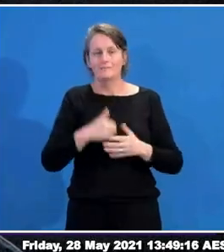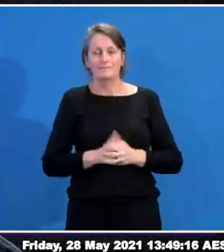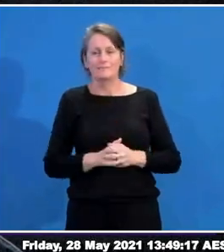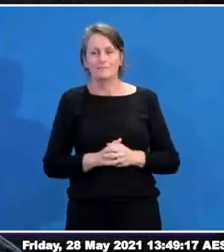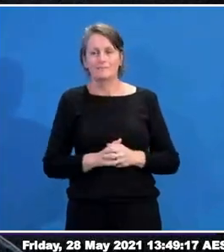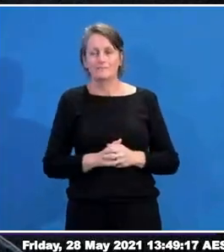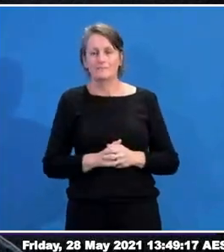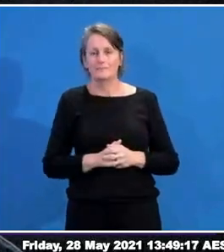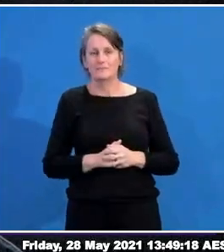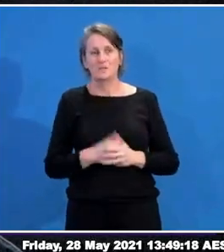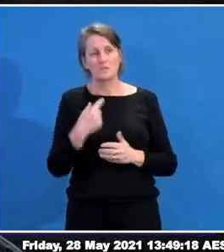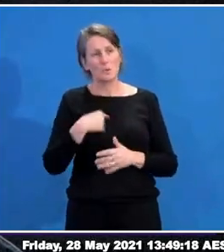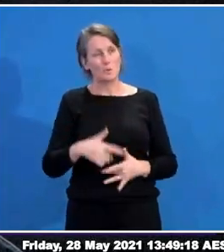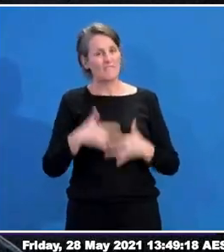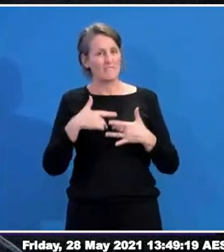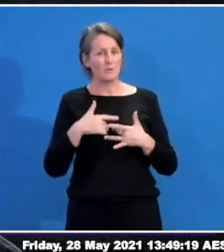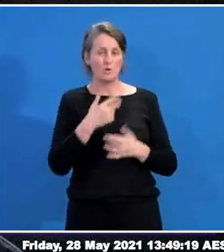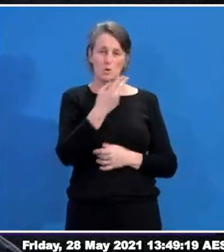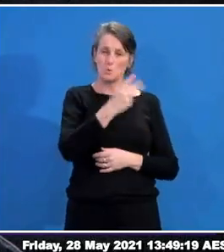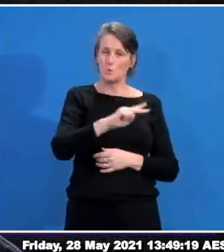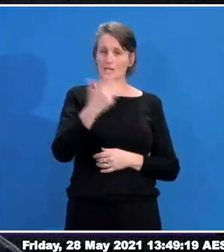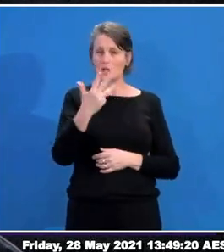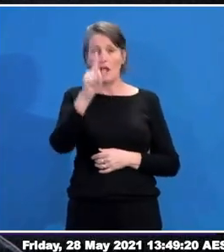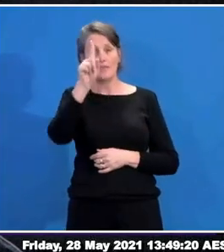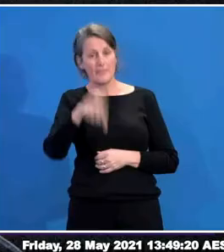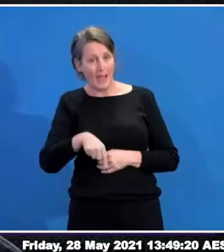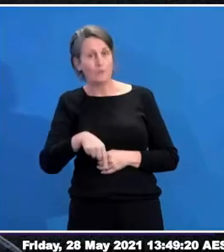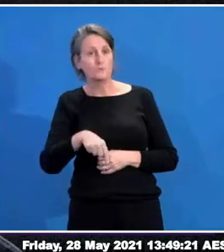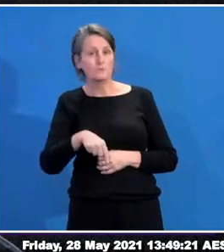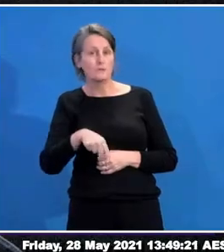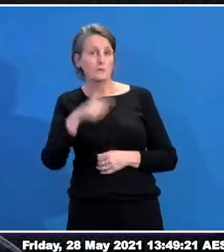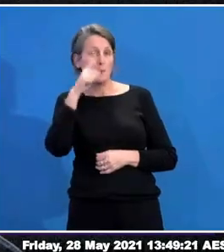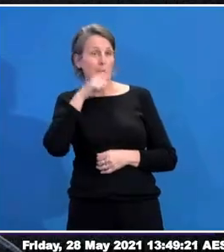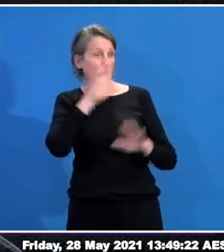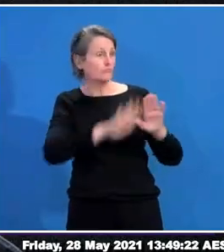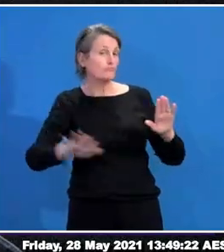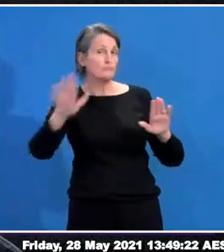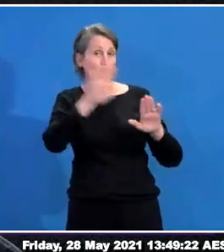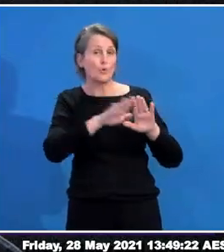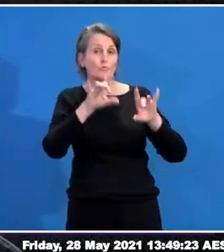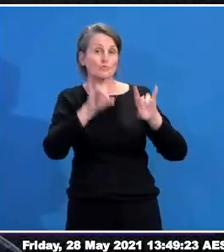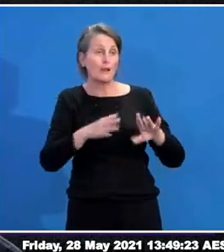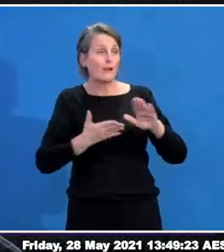We expect around 29,000 participants at full scheme over the next couple of years